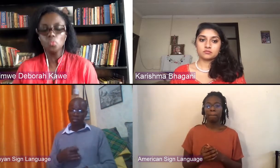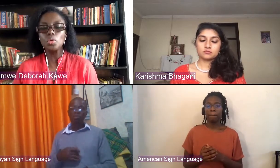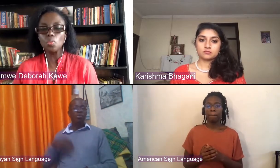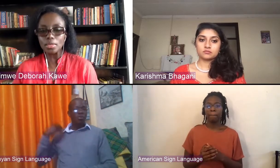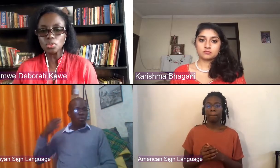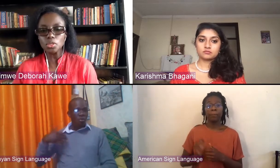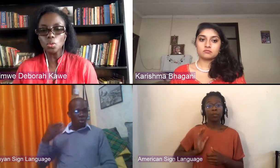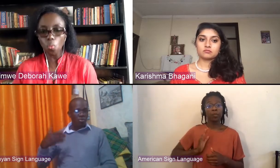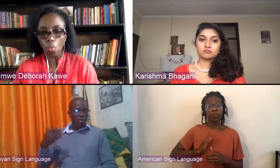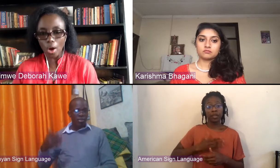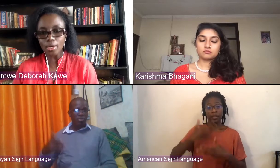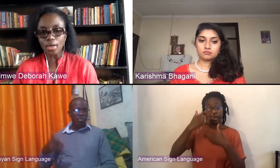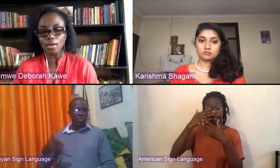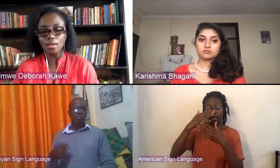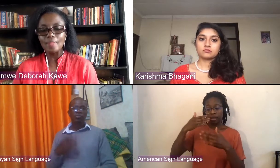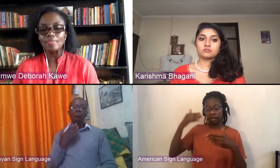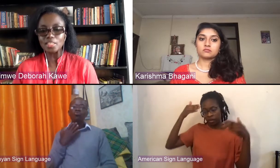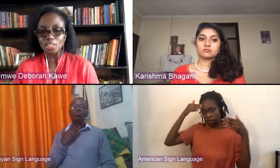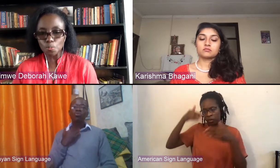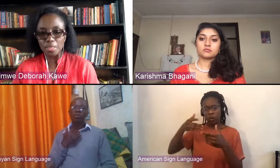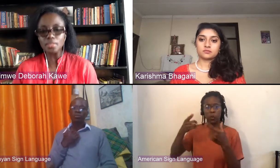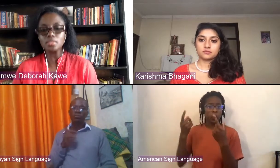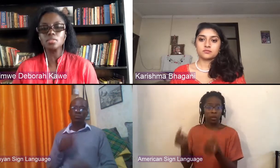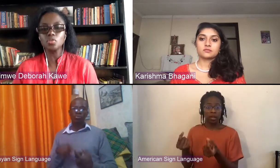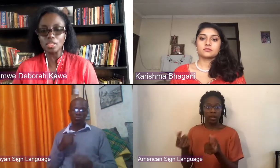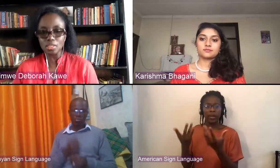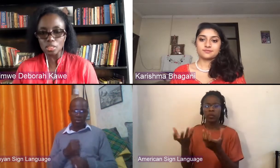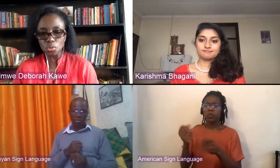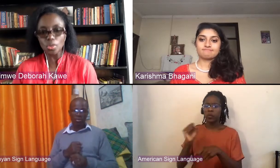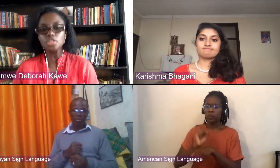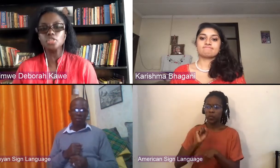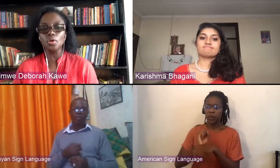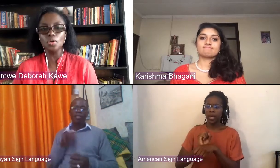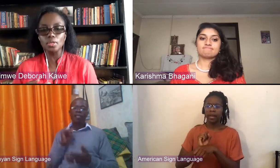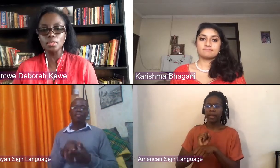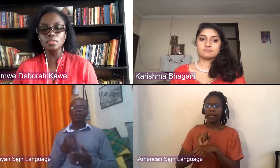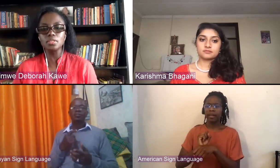we want work that speaks to the situations